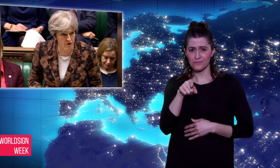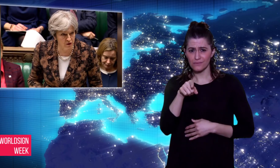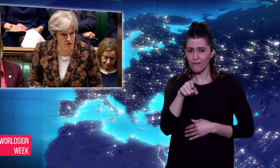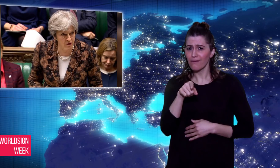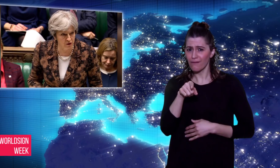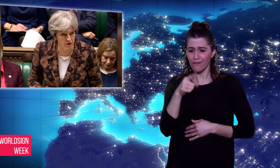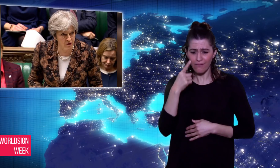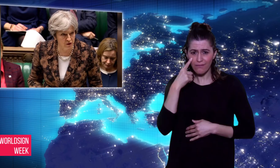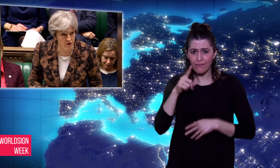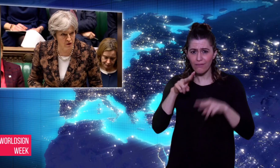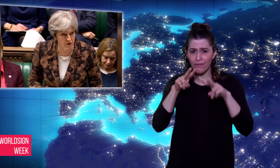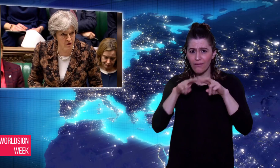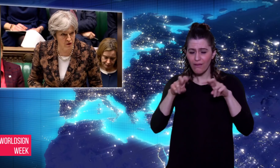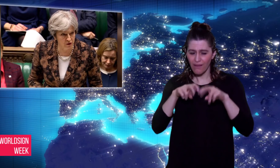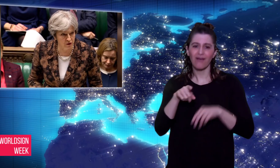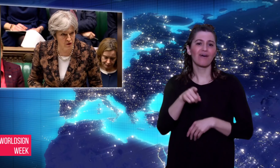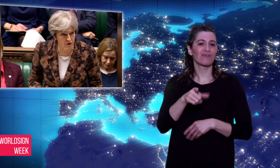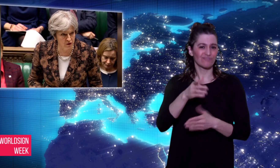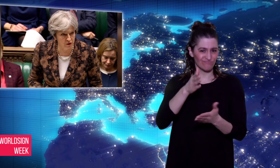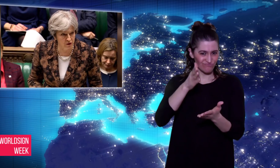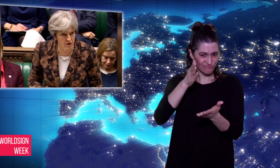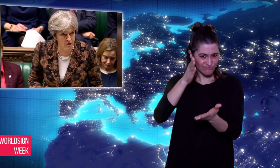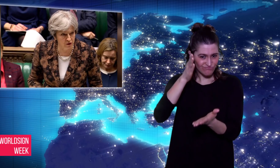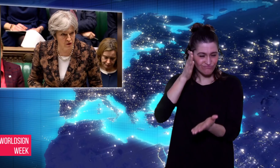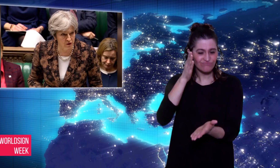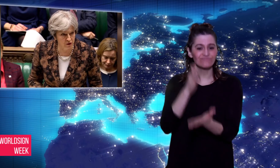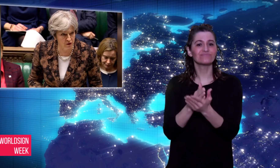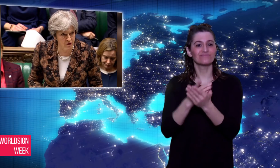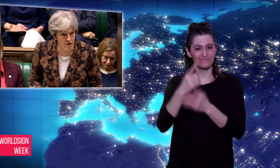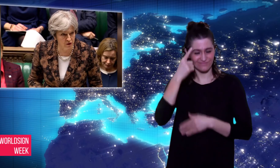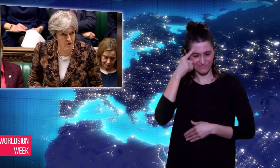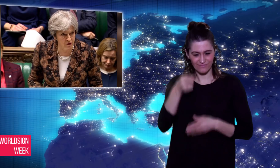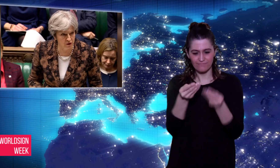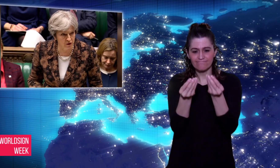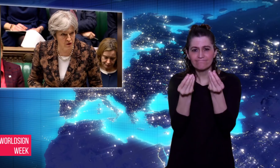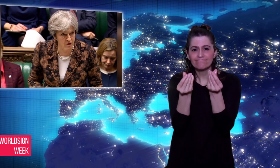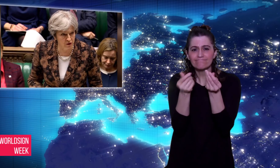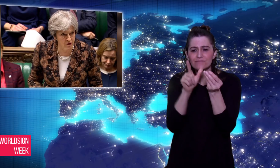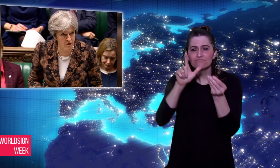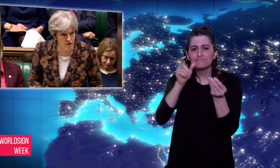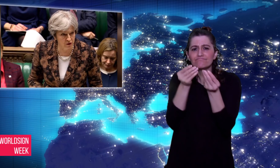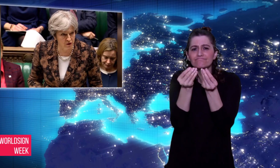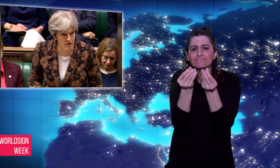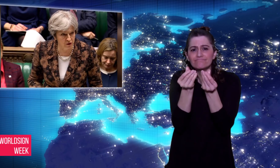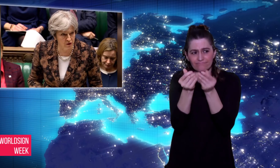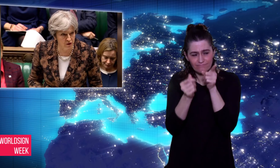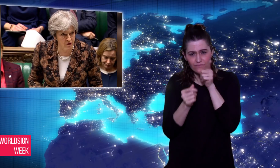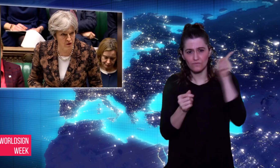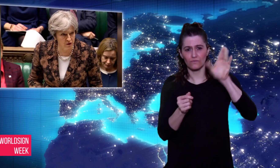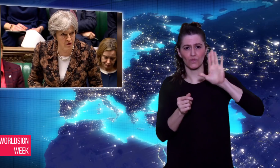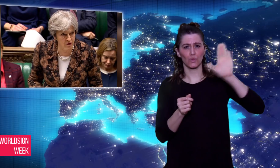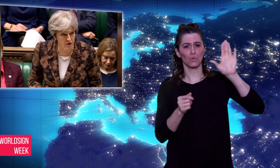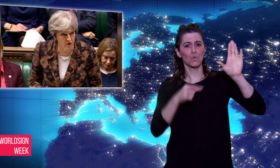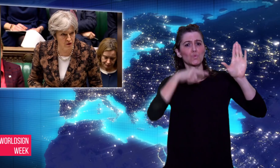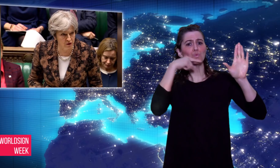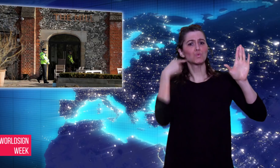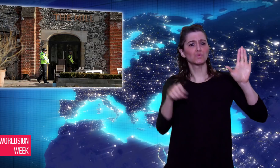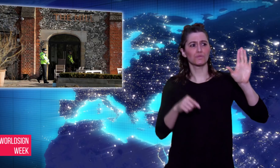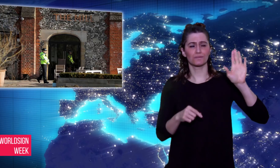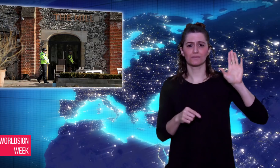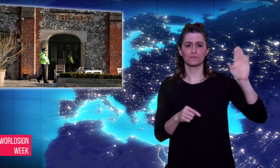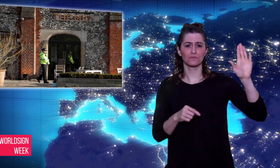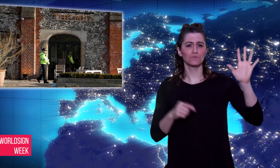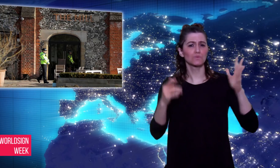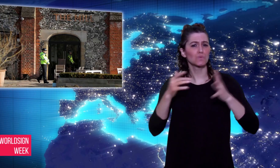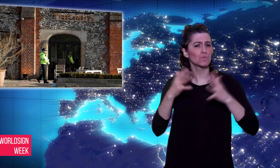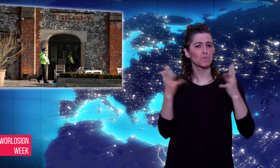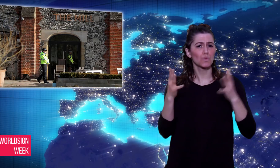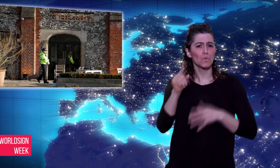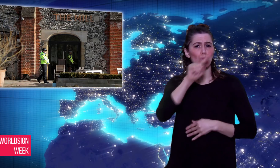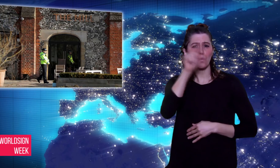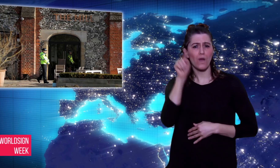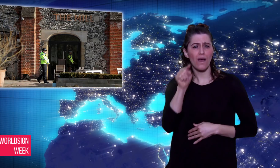likely” to have come from Russia as it was